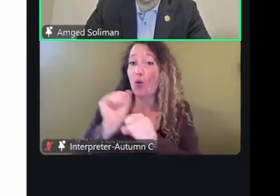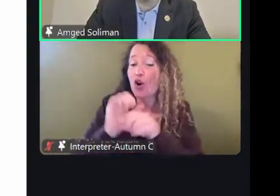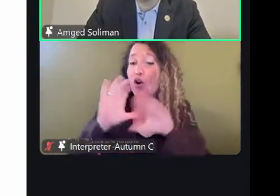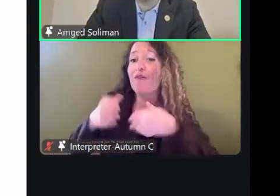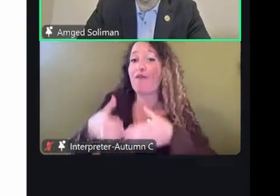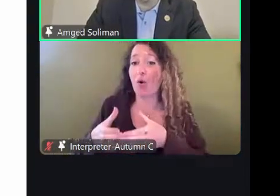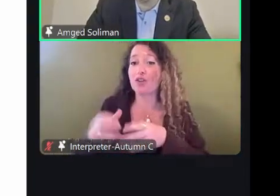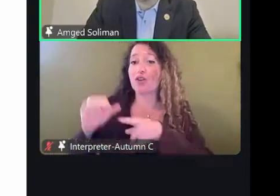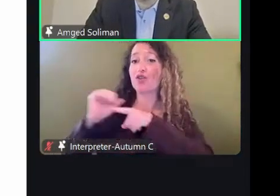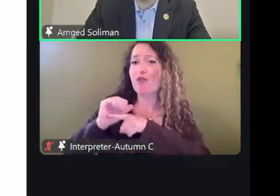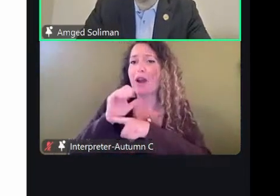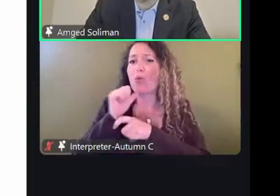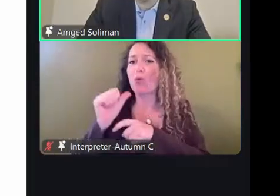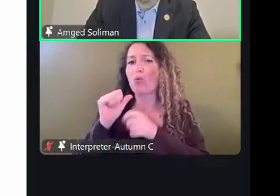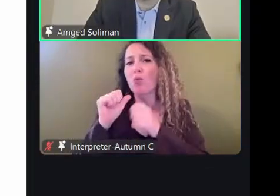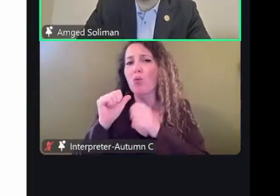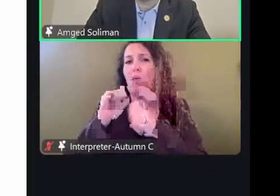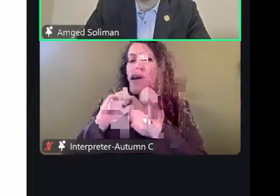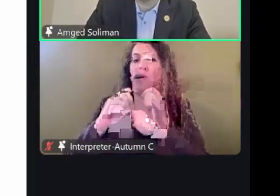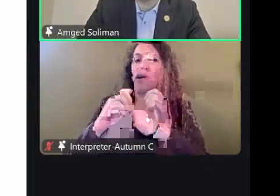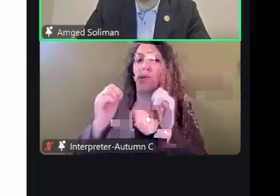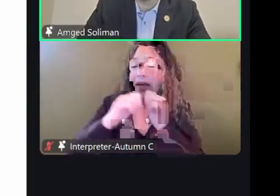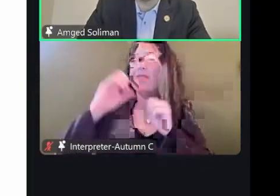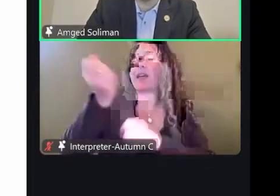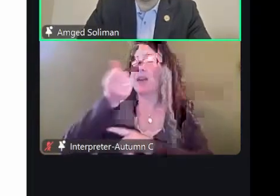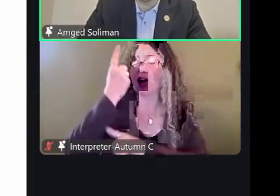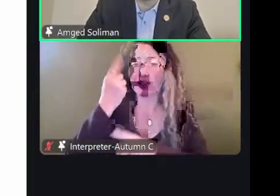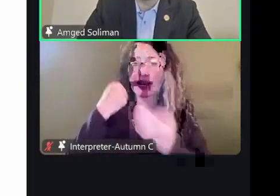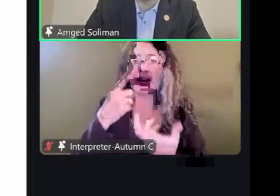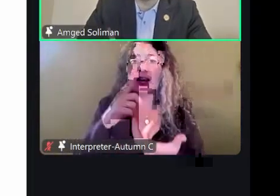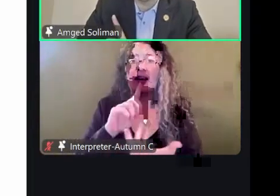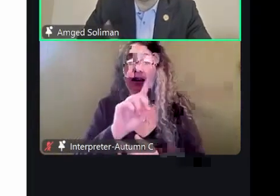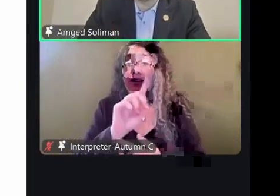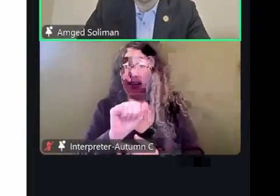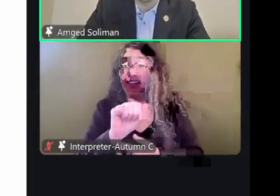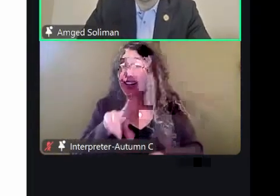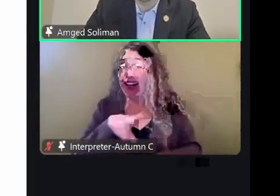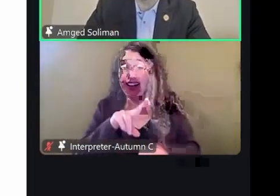with an understanding of disability as a natural part of the human condition versus